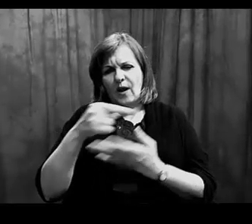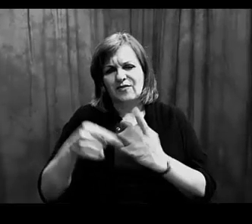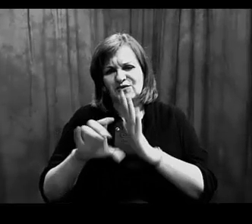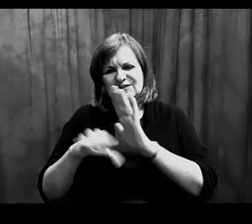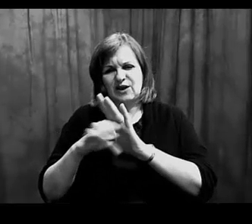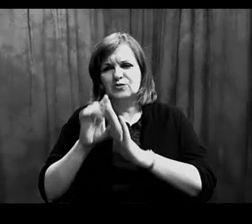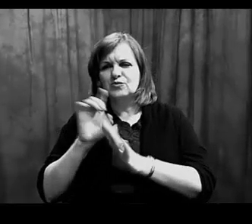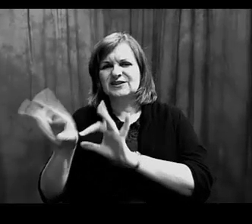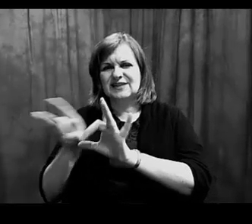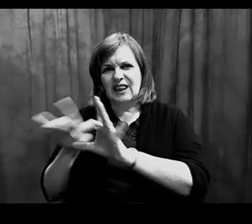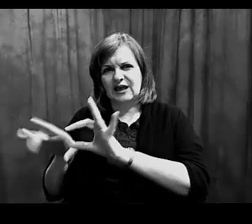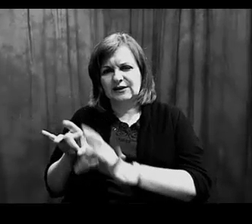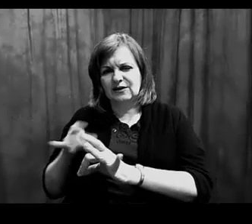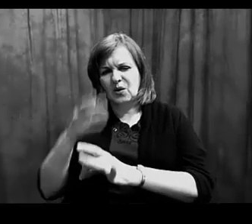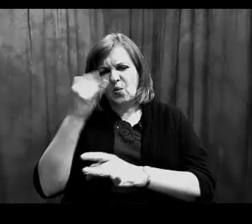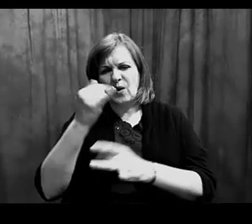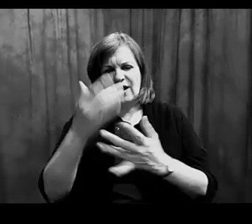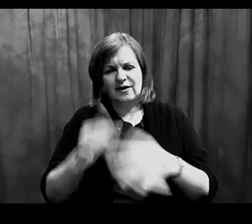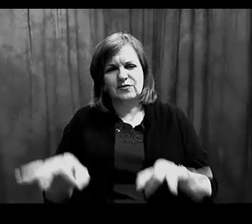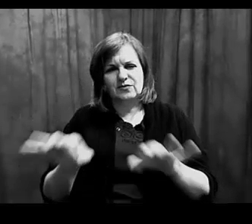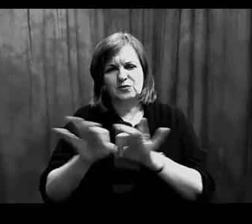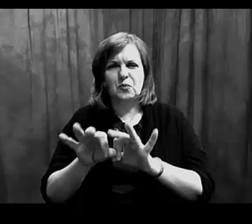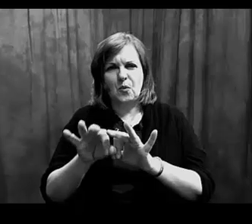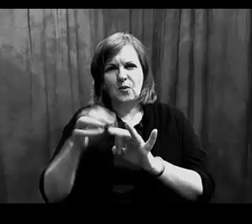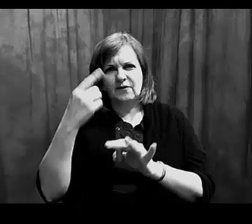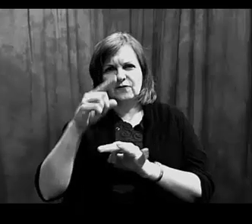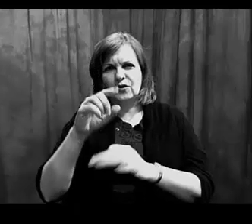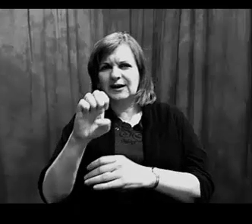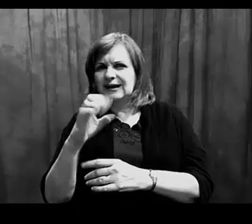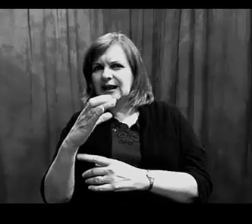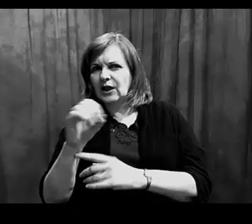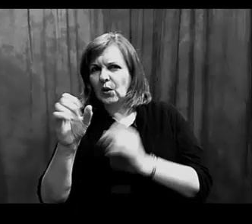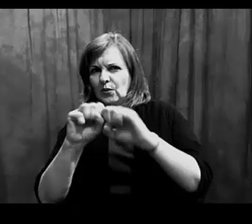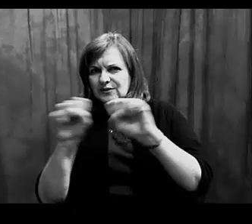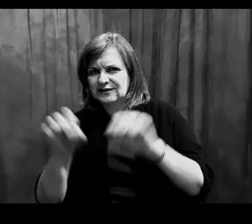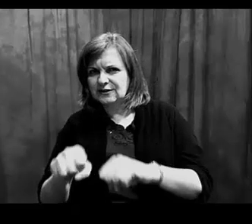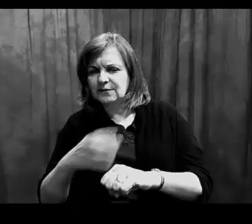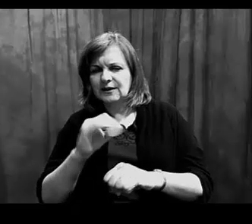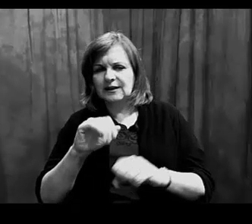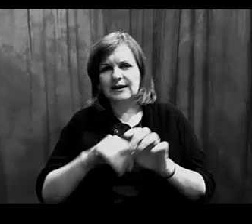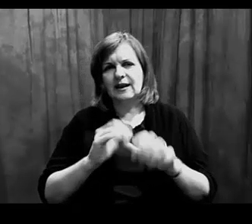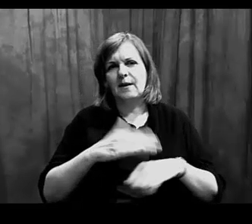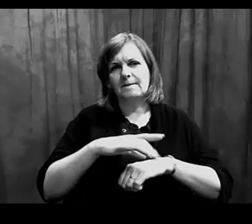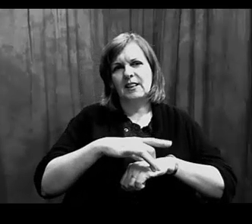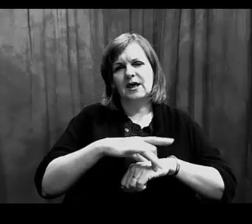whats favorable in those organisms? whats selected for overtime? why are they so special ?